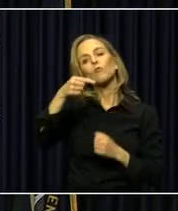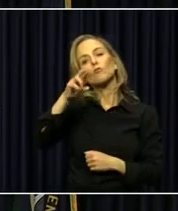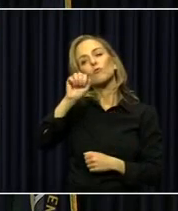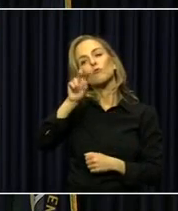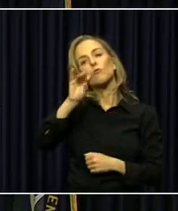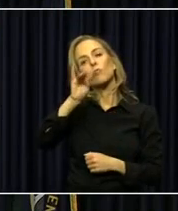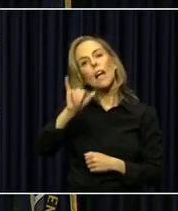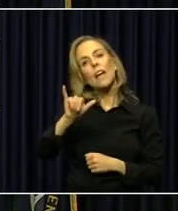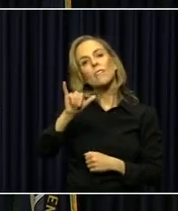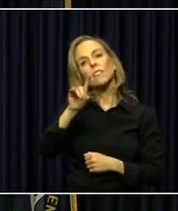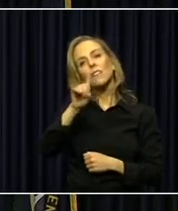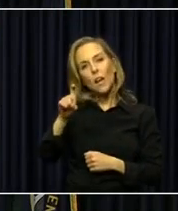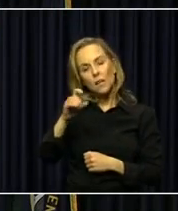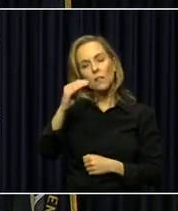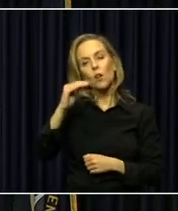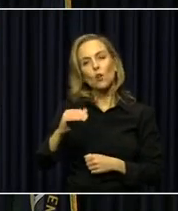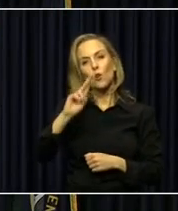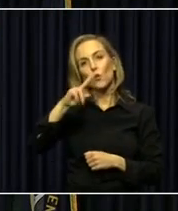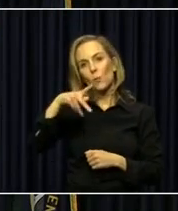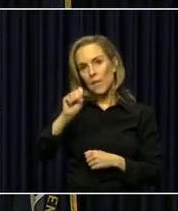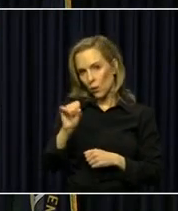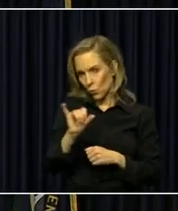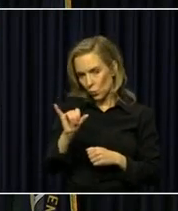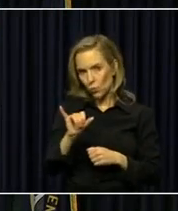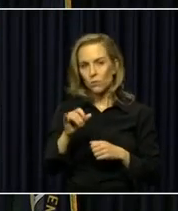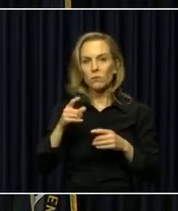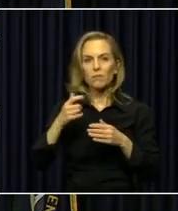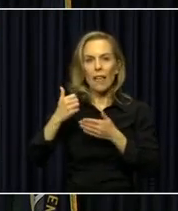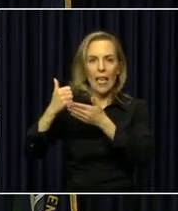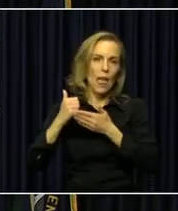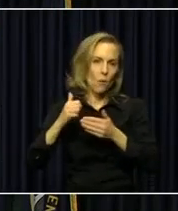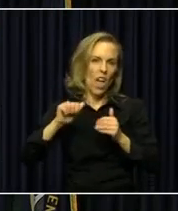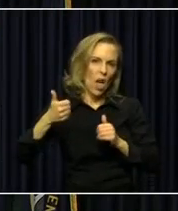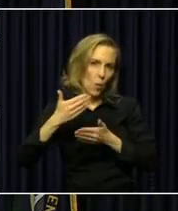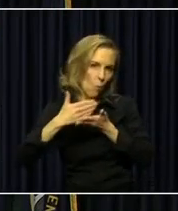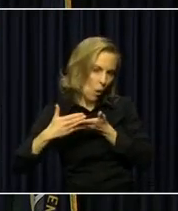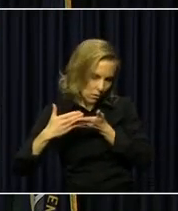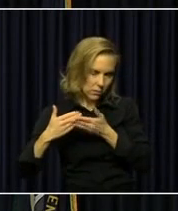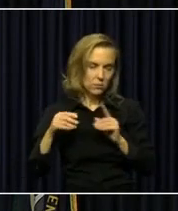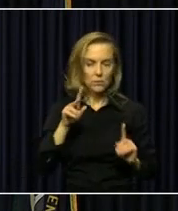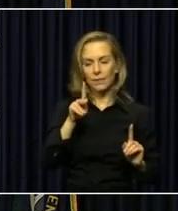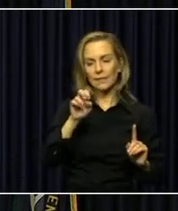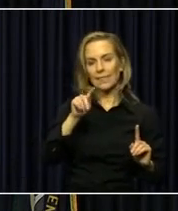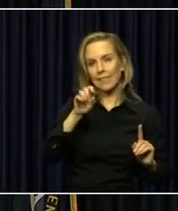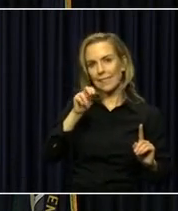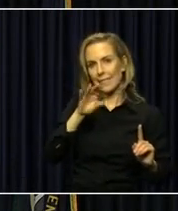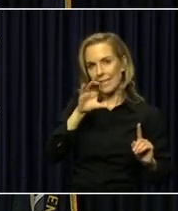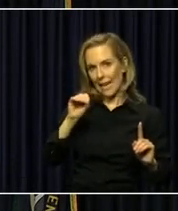MAY HAVE BEEN EXPOSED THAT ARE MILDER, SIGN UP.